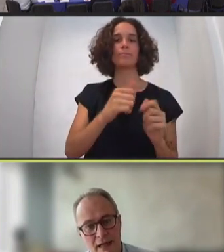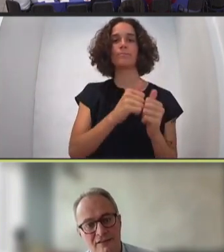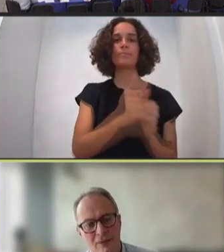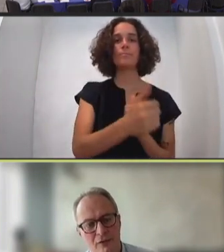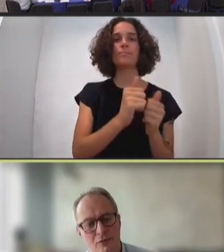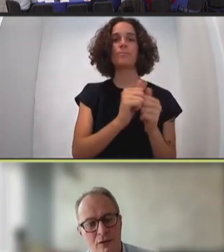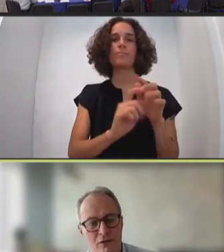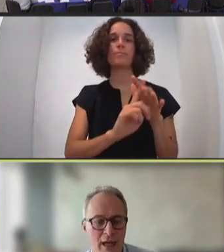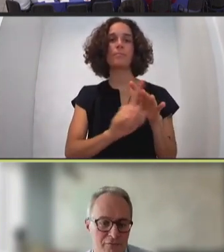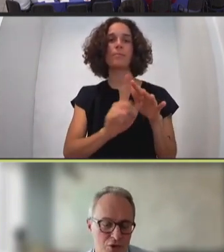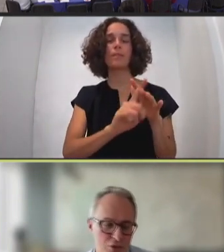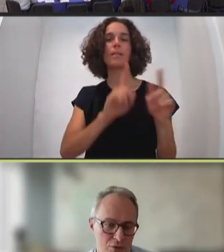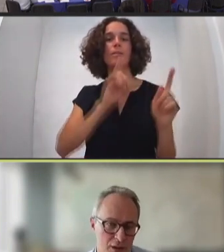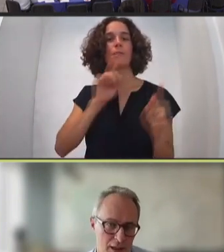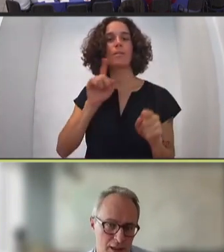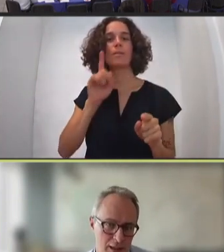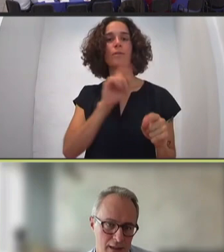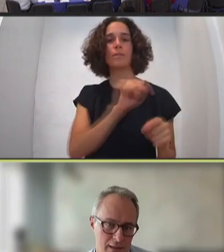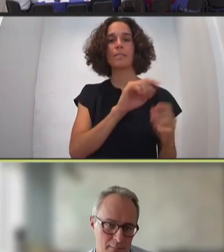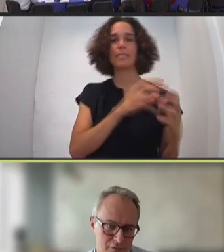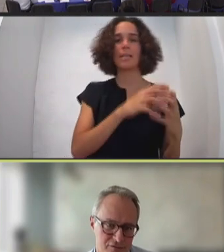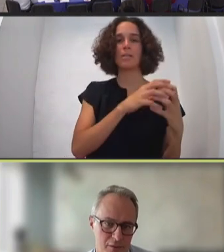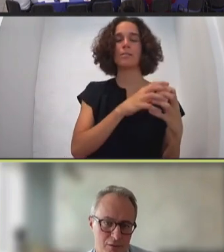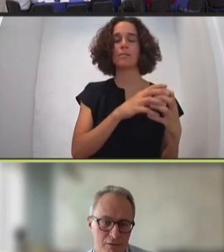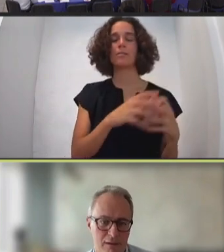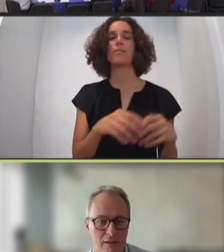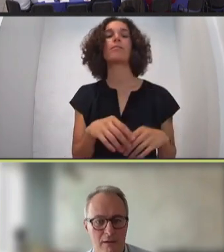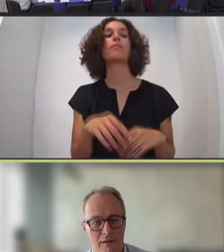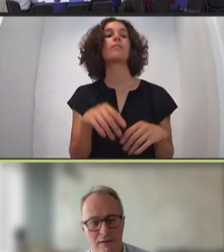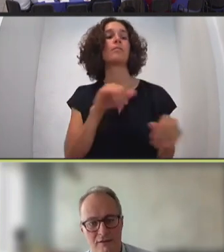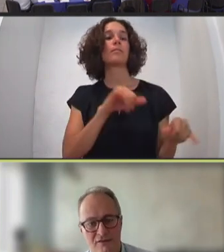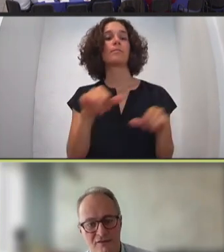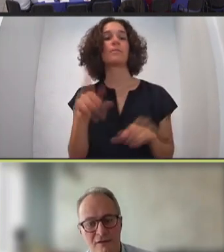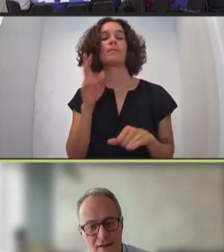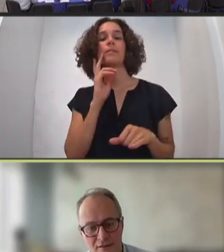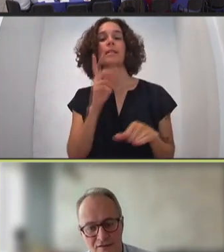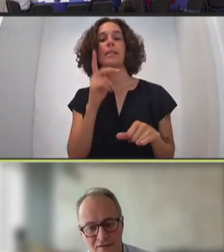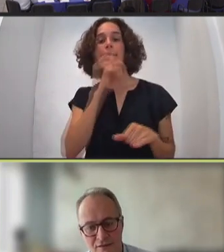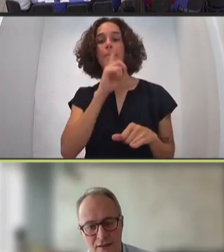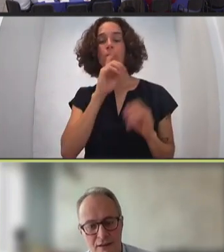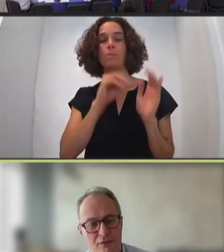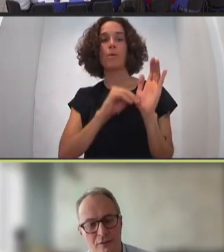And similar to what we have shown in the mouse model, there are studies